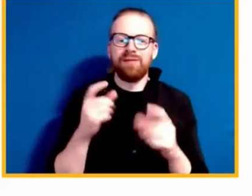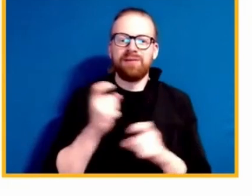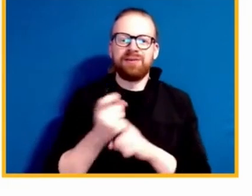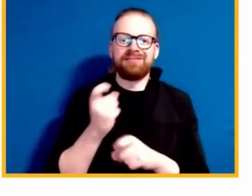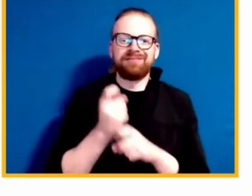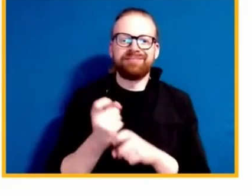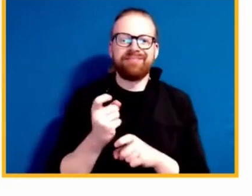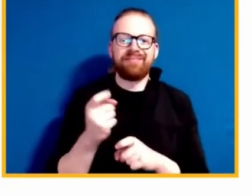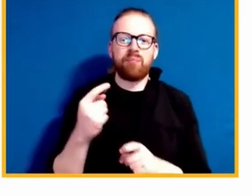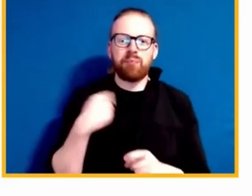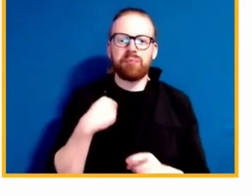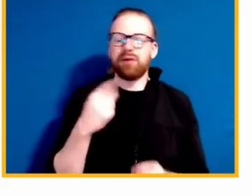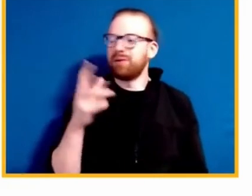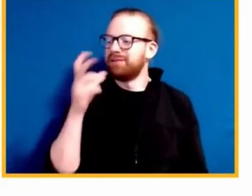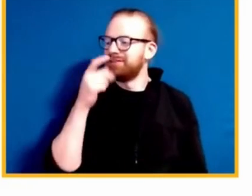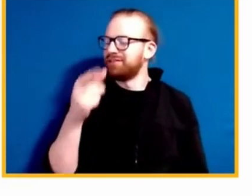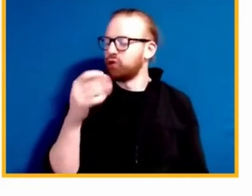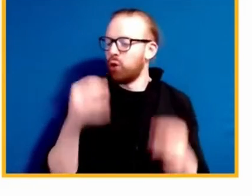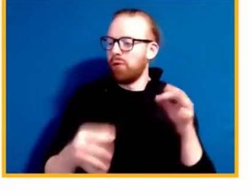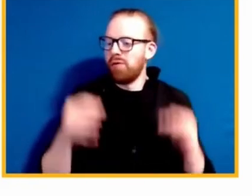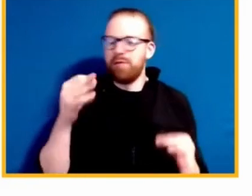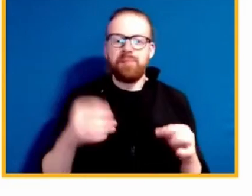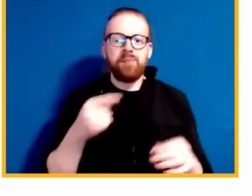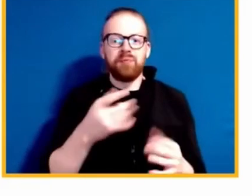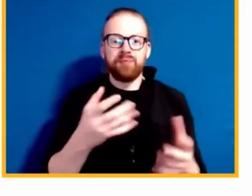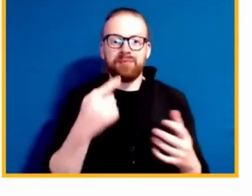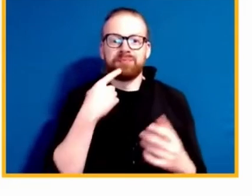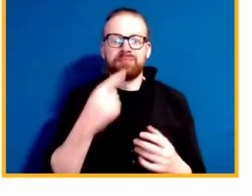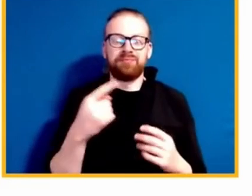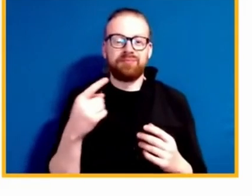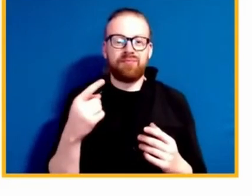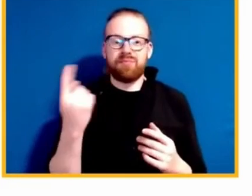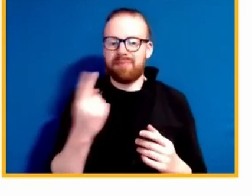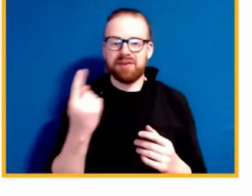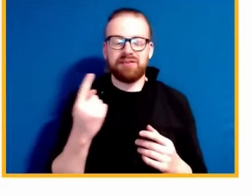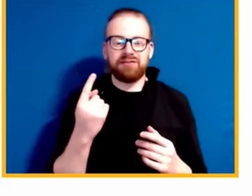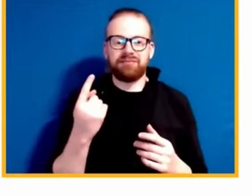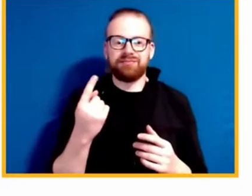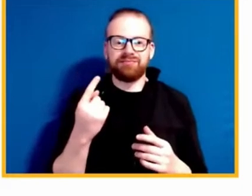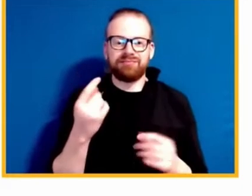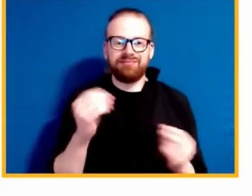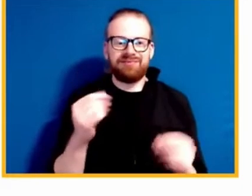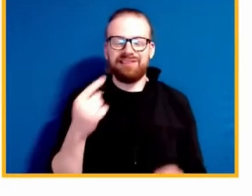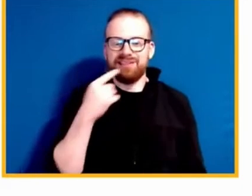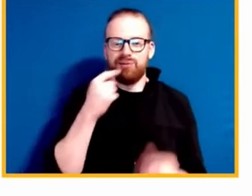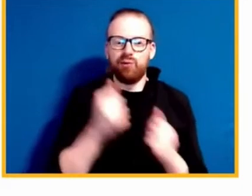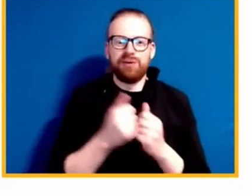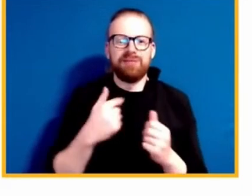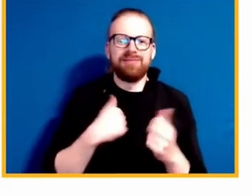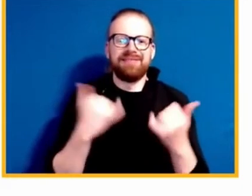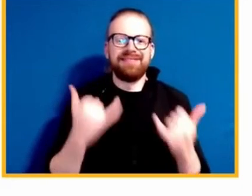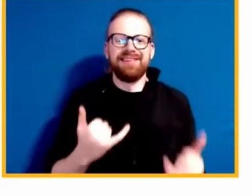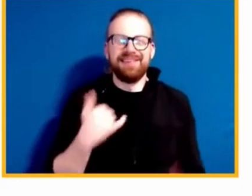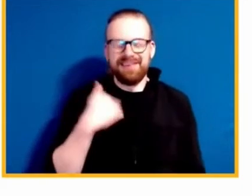we want to hear from the judges. Judges please say, any judge want to say? No? No? The judges are just totally disappointed with me now. Yeah, I